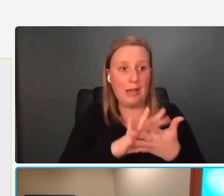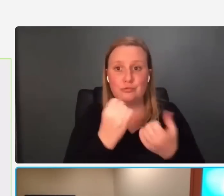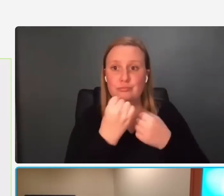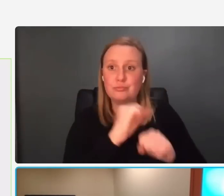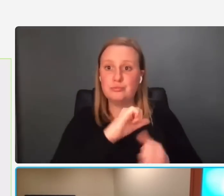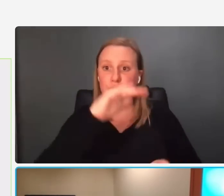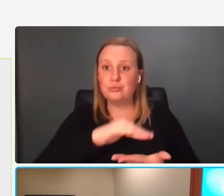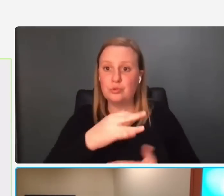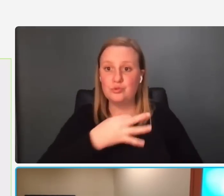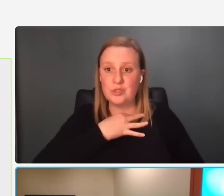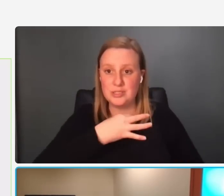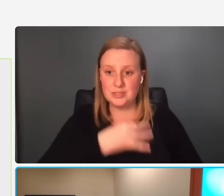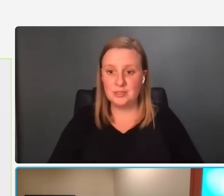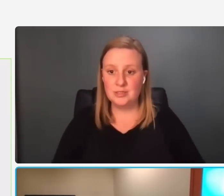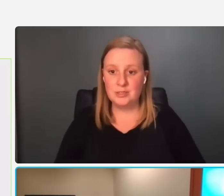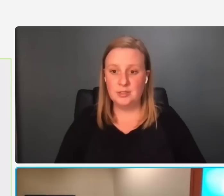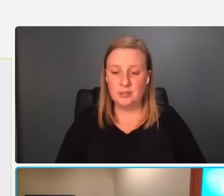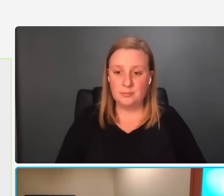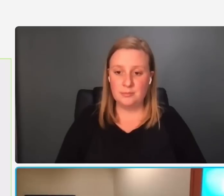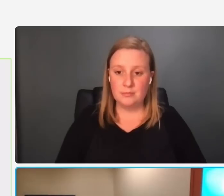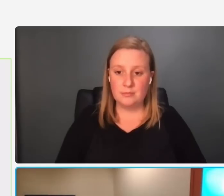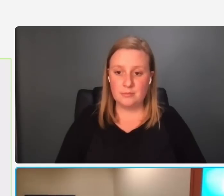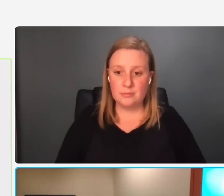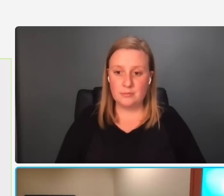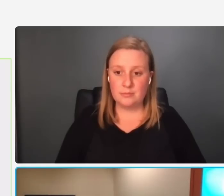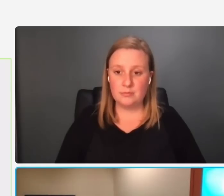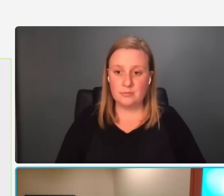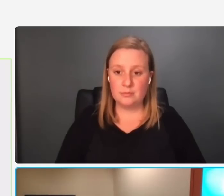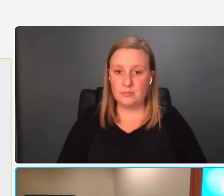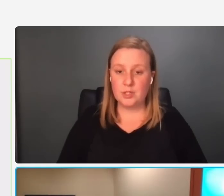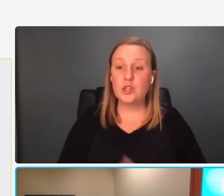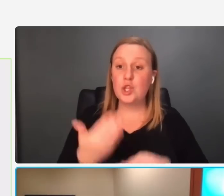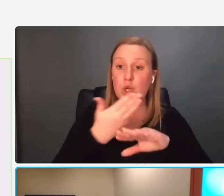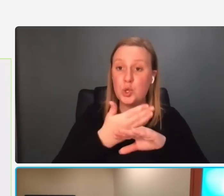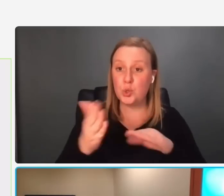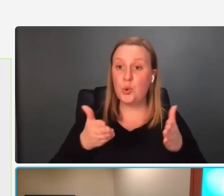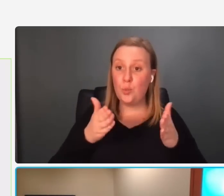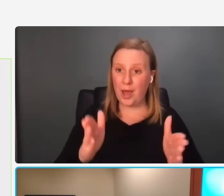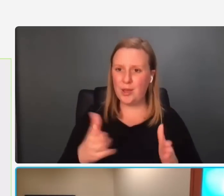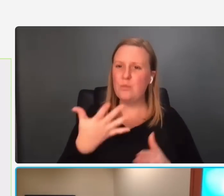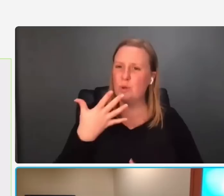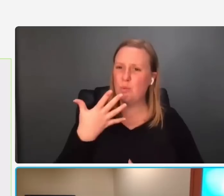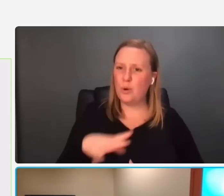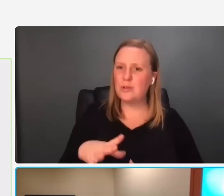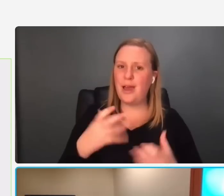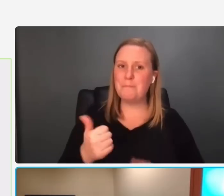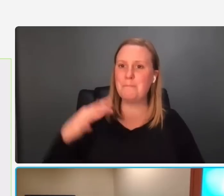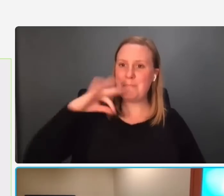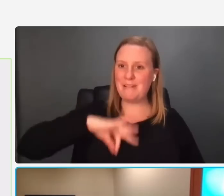So of course we want to see benefits come out of the new approach. So we believe there will be benefits for older Australians,